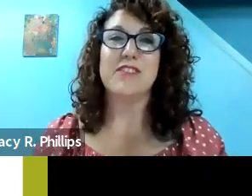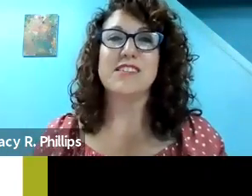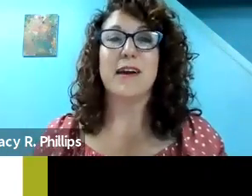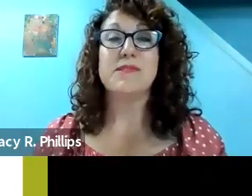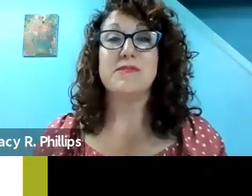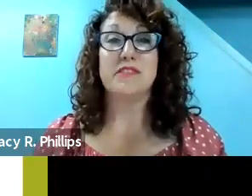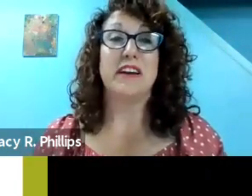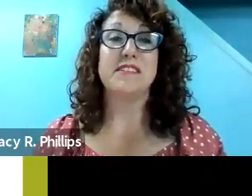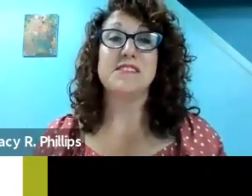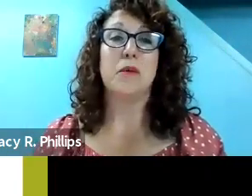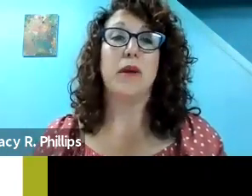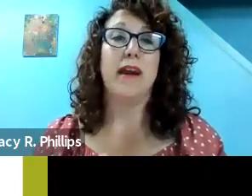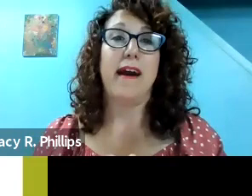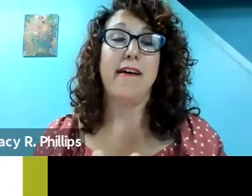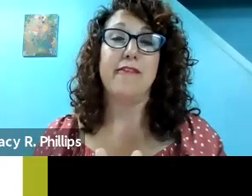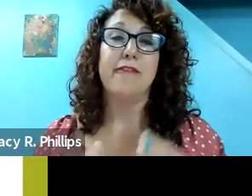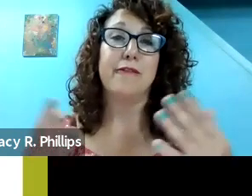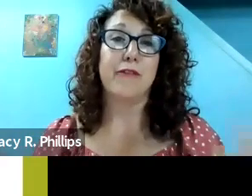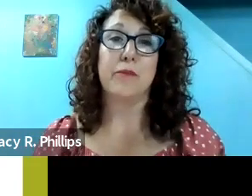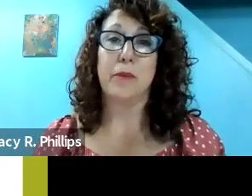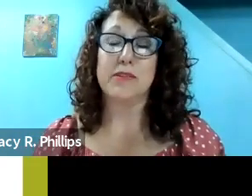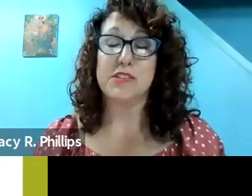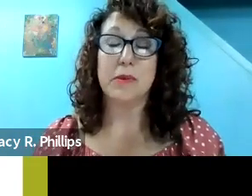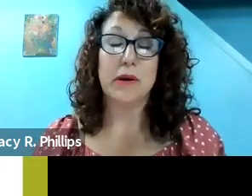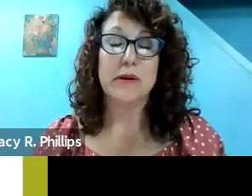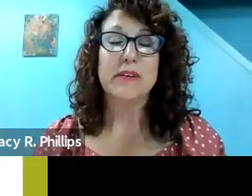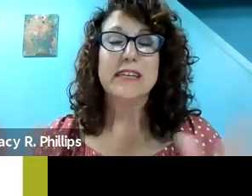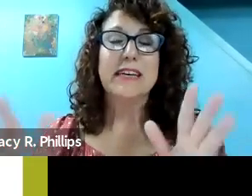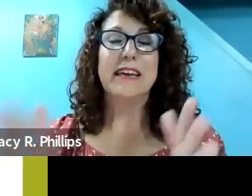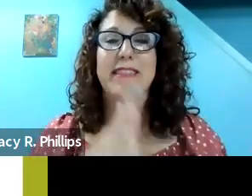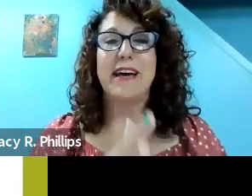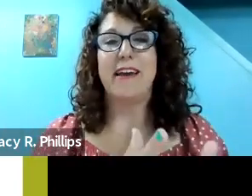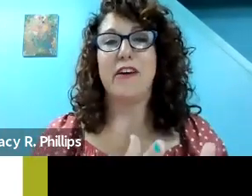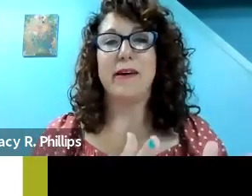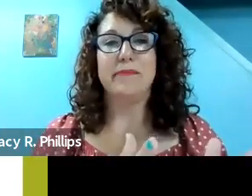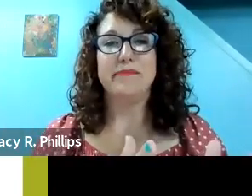different types of devices that we have to borrow in that area.